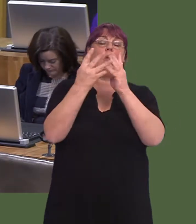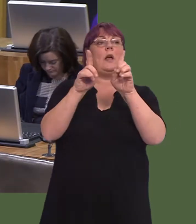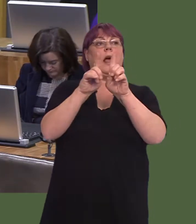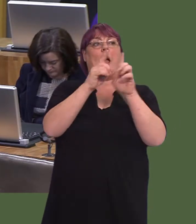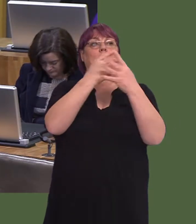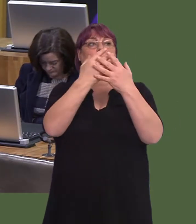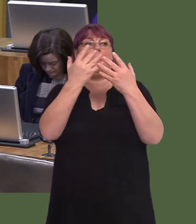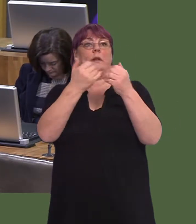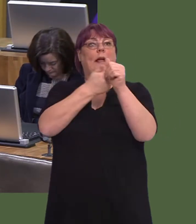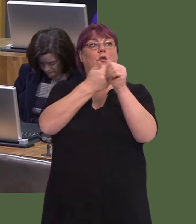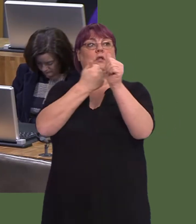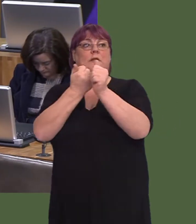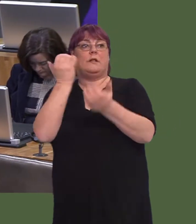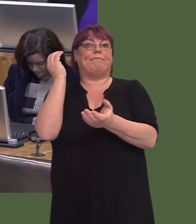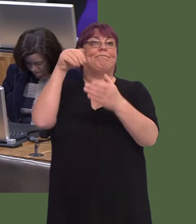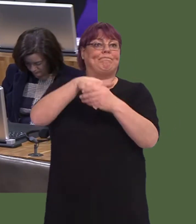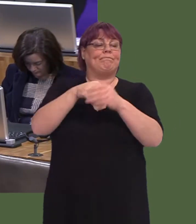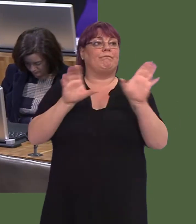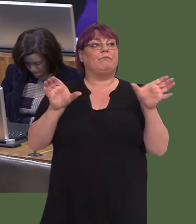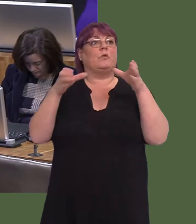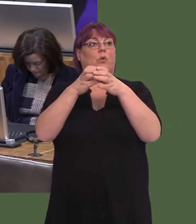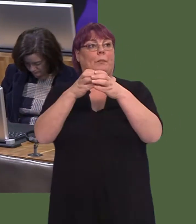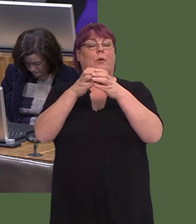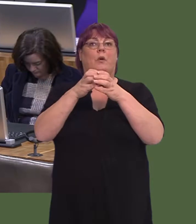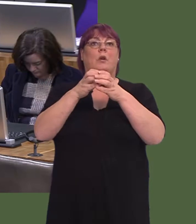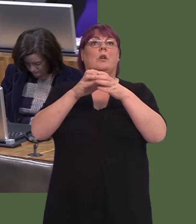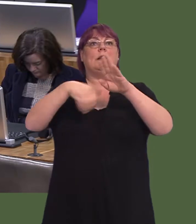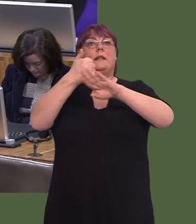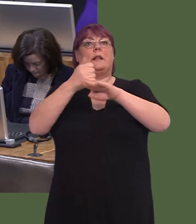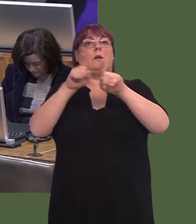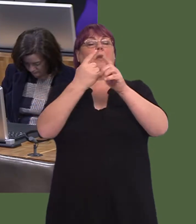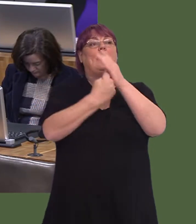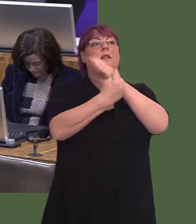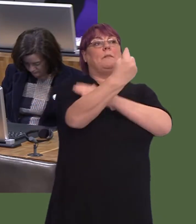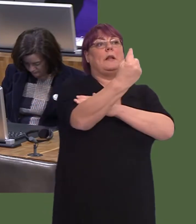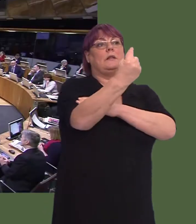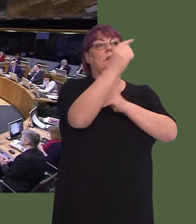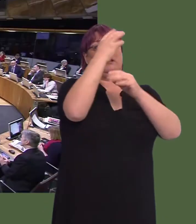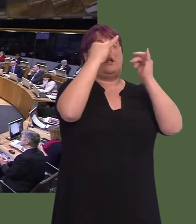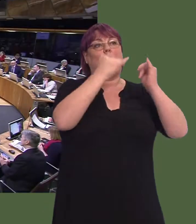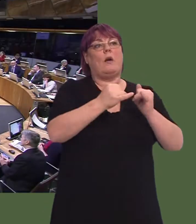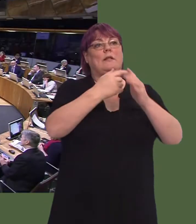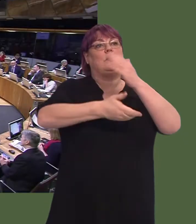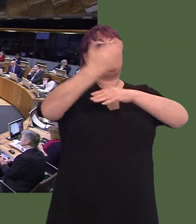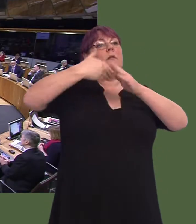group has been established in partnership with the independent inquiry into child sexual abuse. Angela Burns AM: Thank you, First Minister.